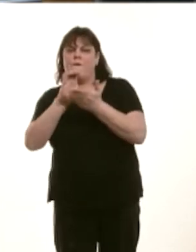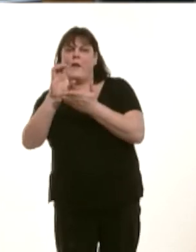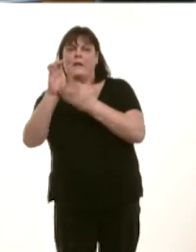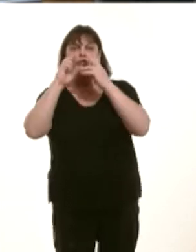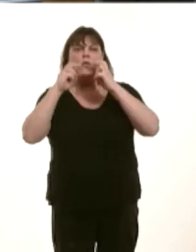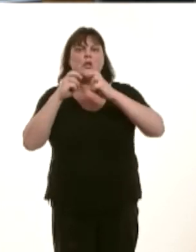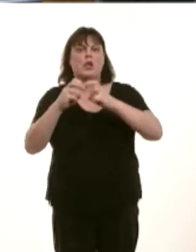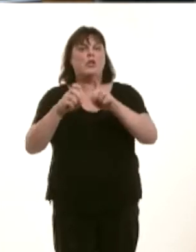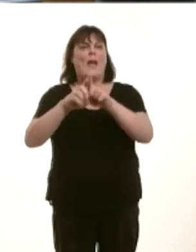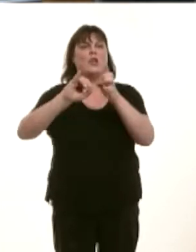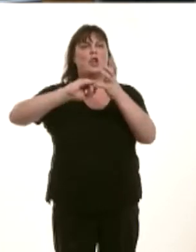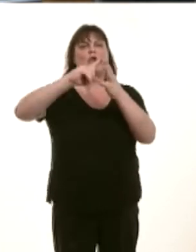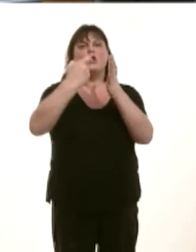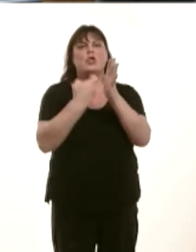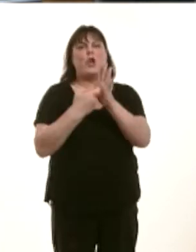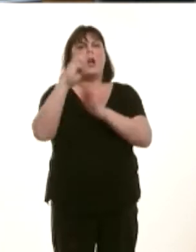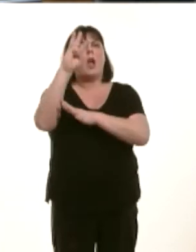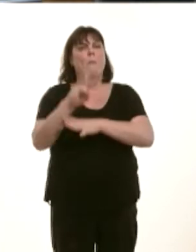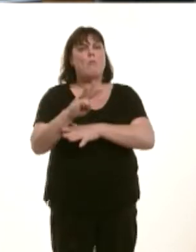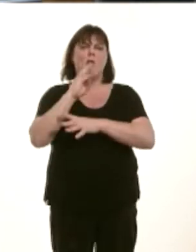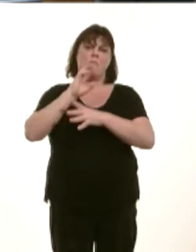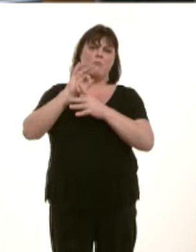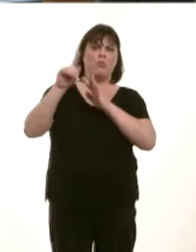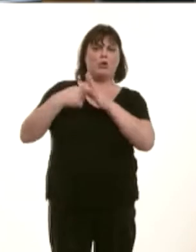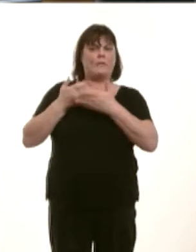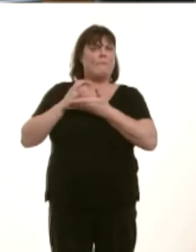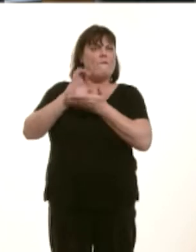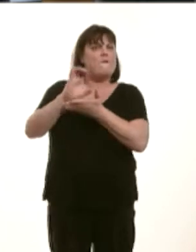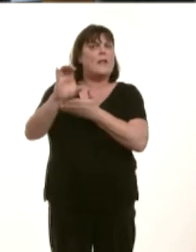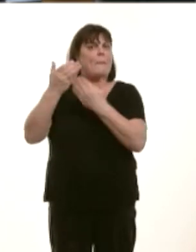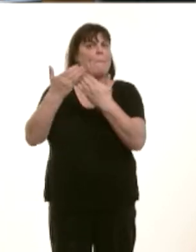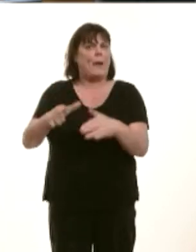as SÍr Cymru. They deliver long-term, sustainable economic and social benefits for Wales. And,